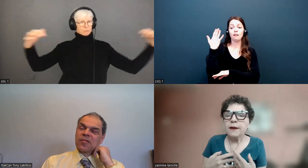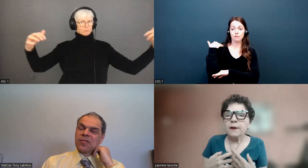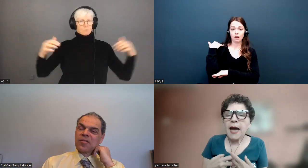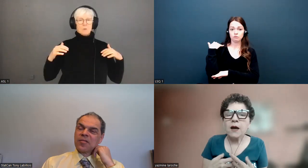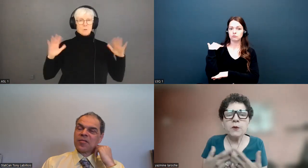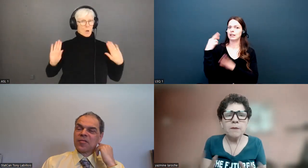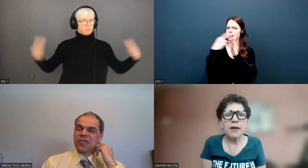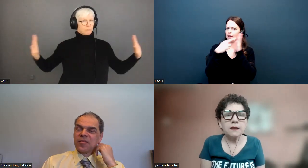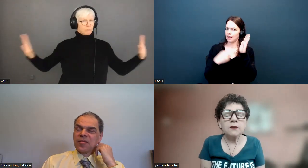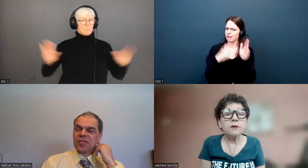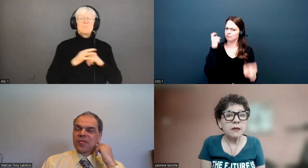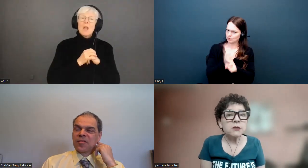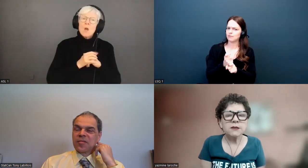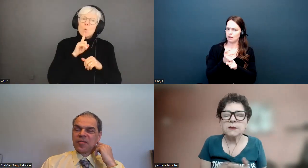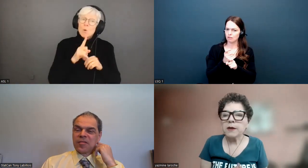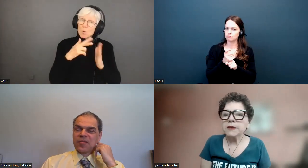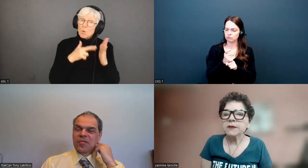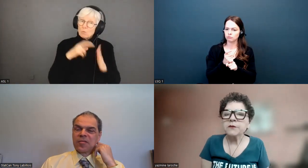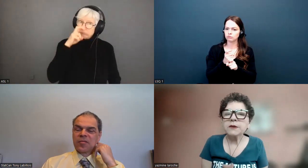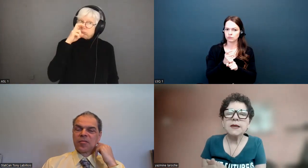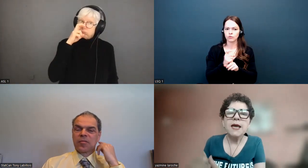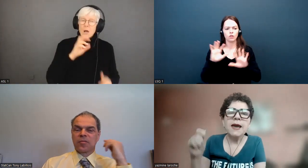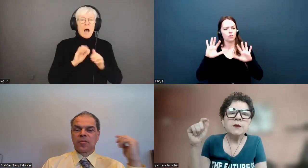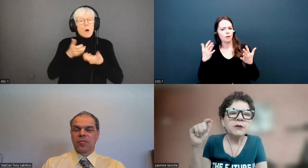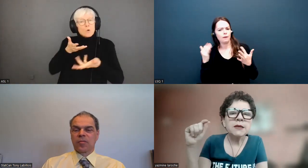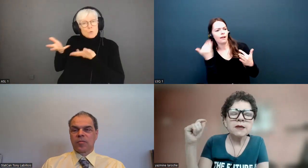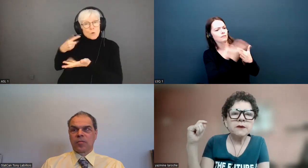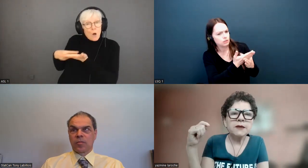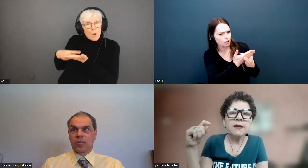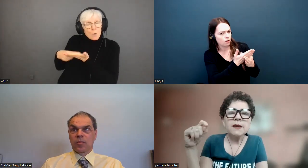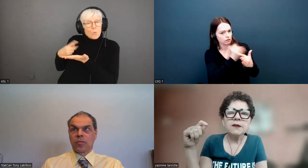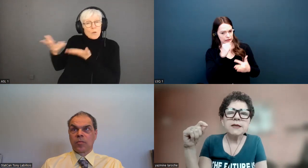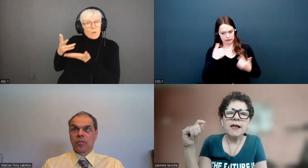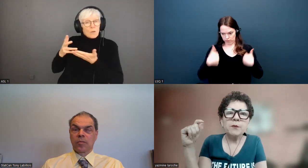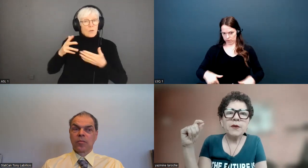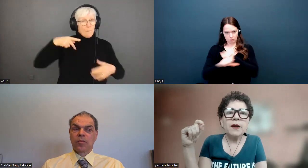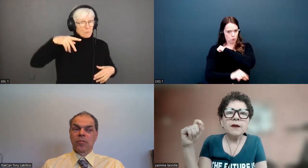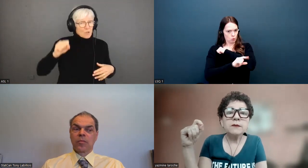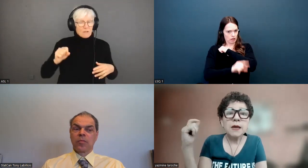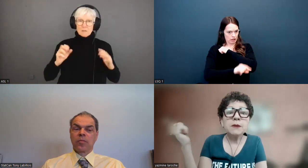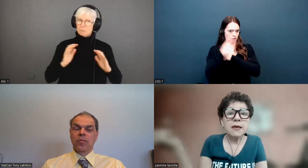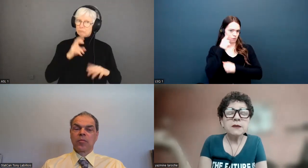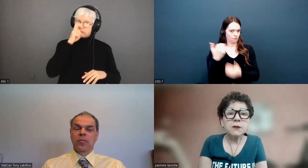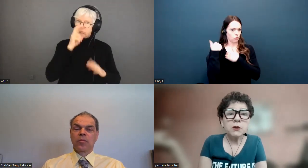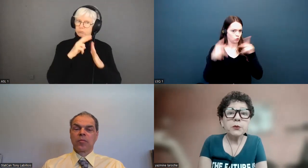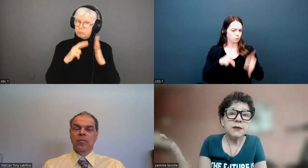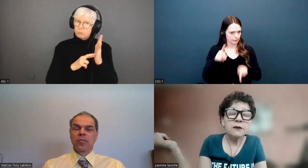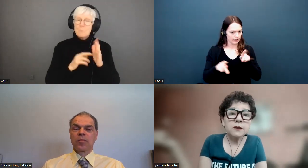uh how we made interventions with public servants and particularly to help uh simultaneous interpretation